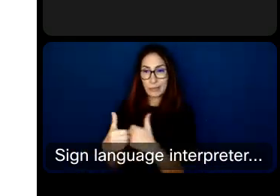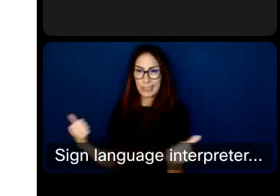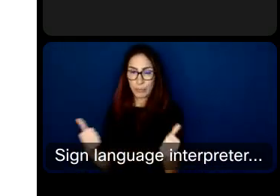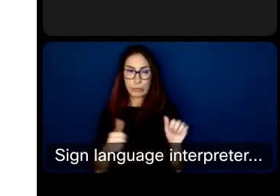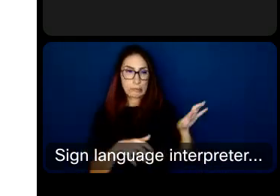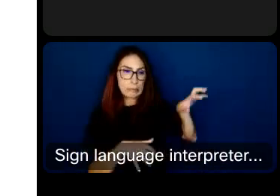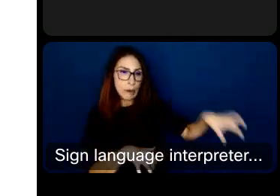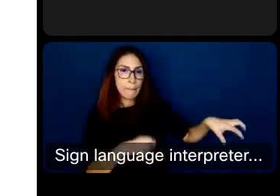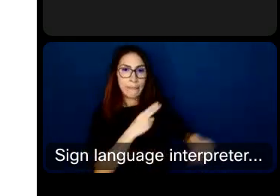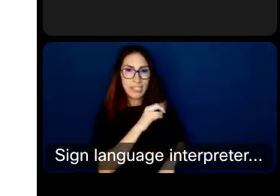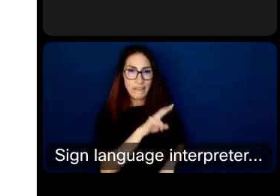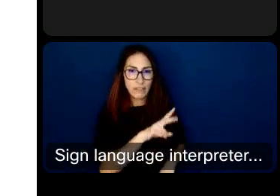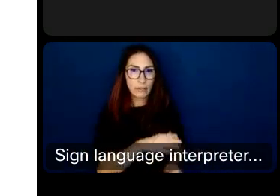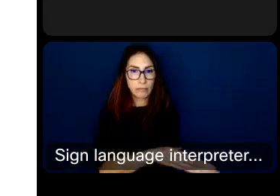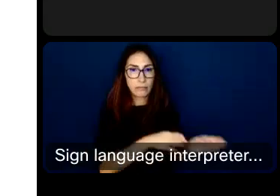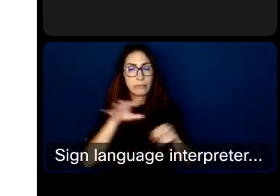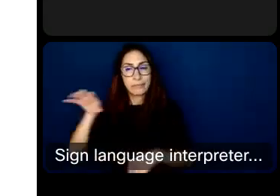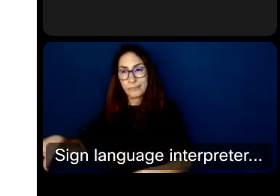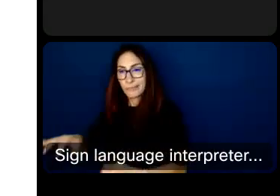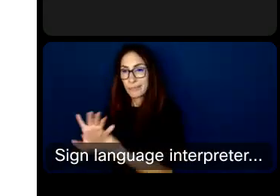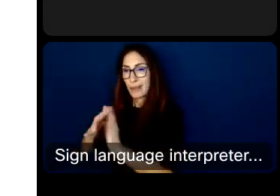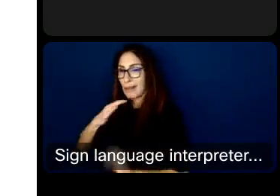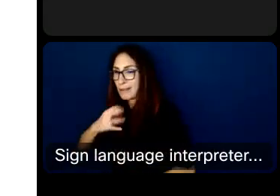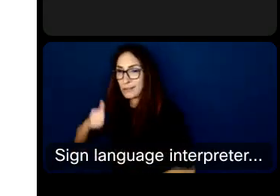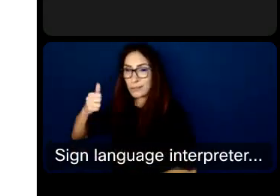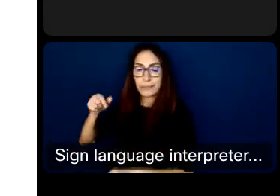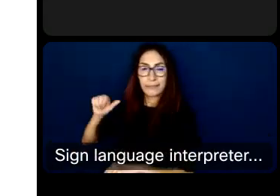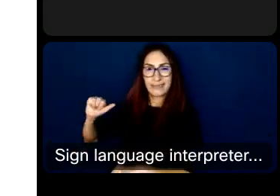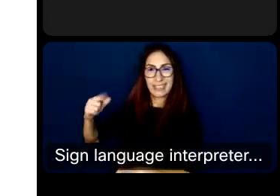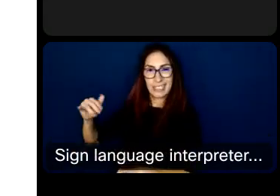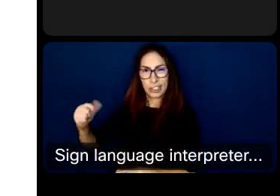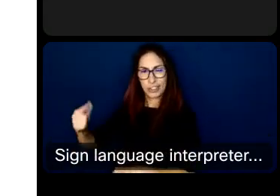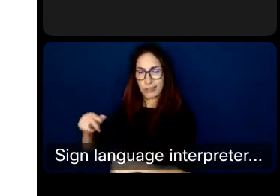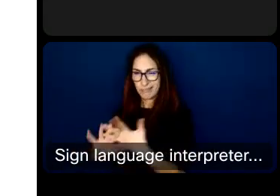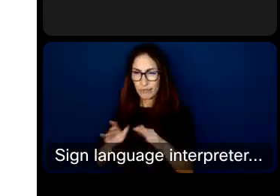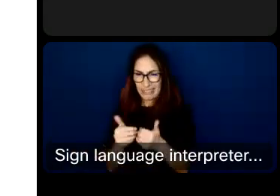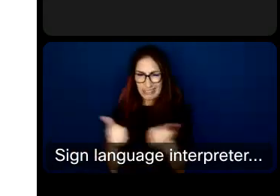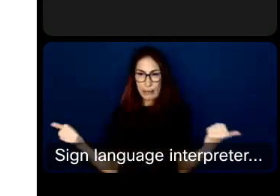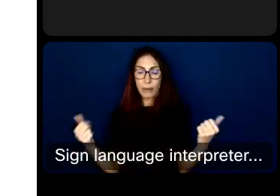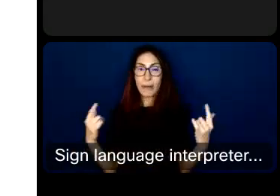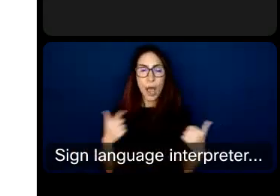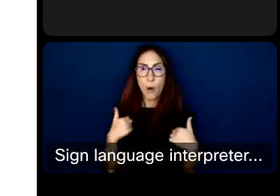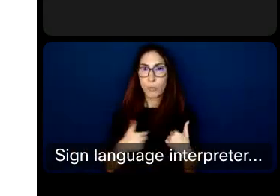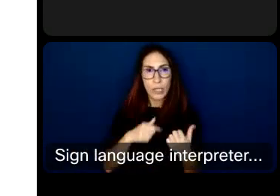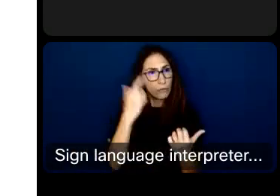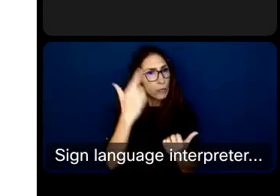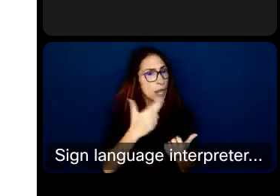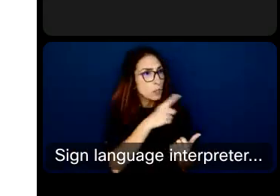we're really starting to realize that we can really learn from each other and our respective expertise, and that we could